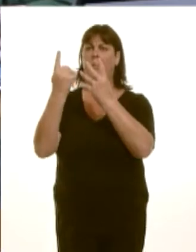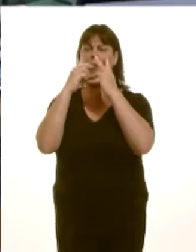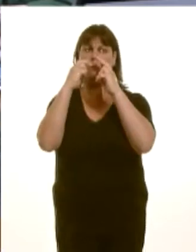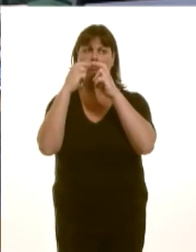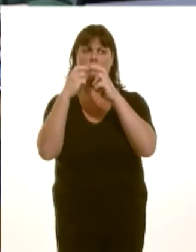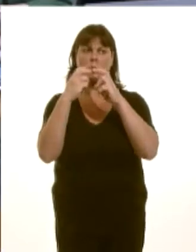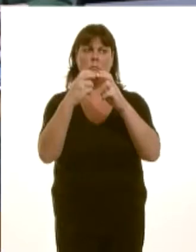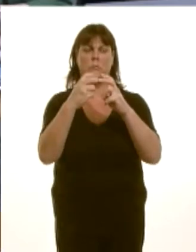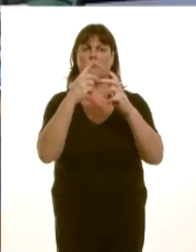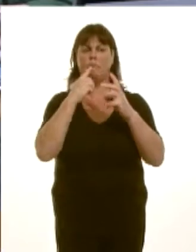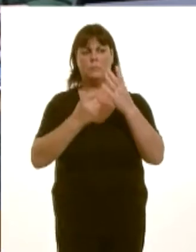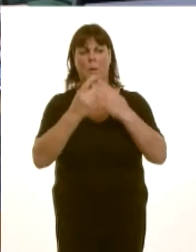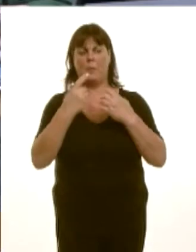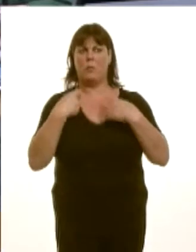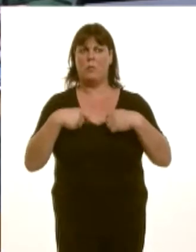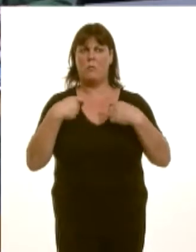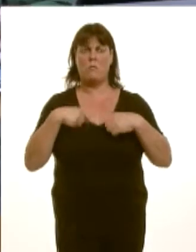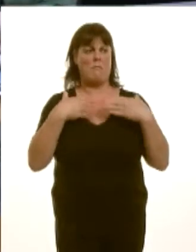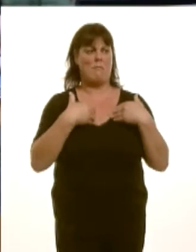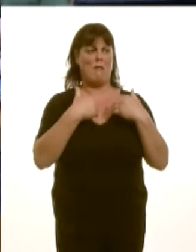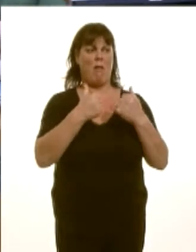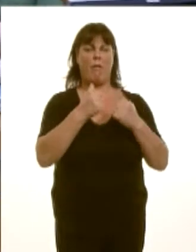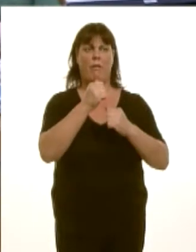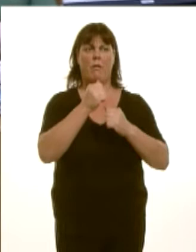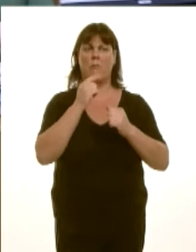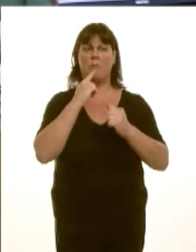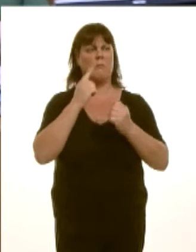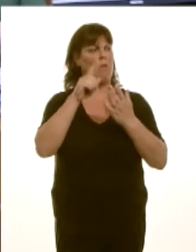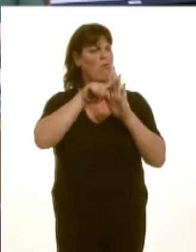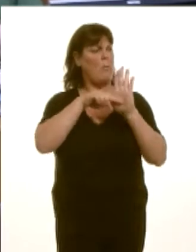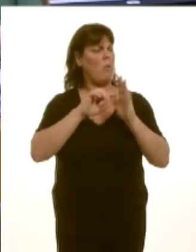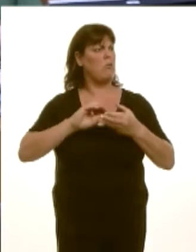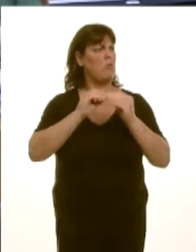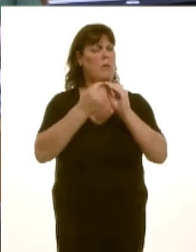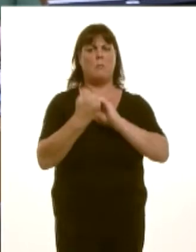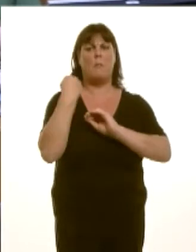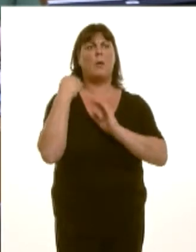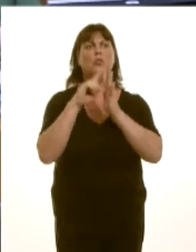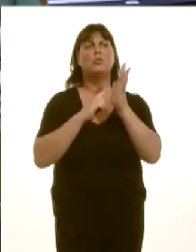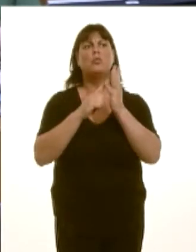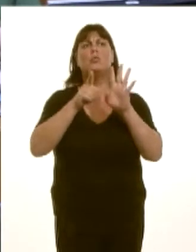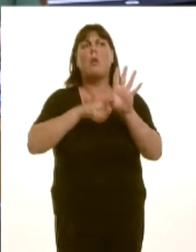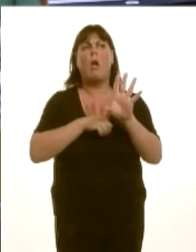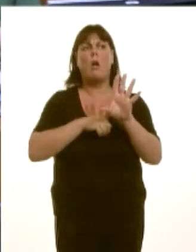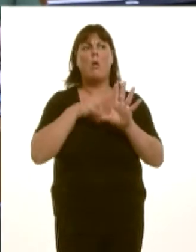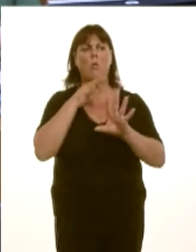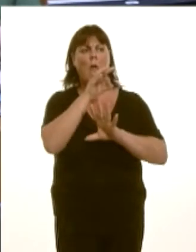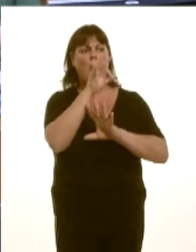Nevertheless, it is important that local authorities look very carefully at the packages that they provide in order that people can go home.